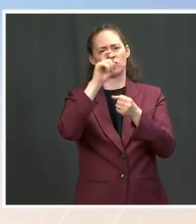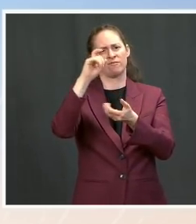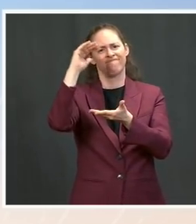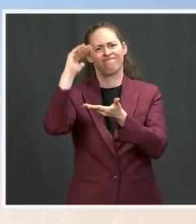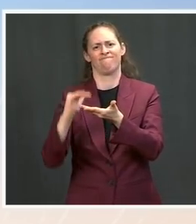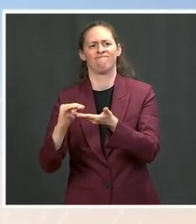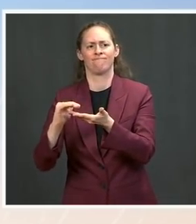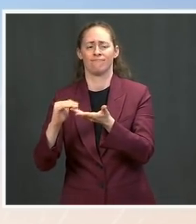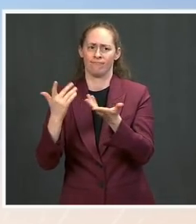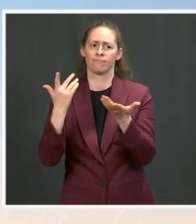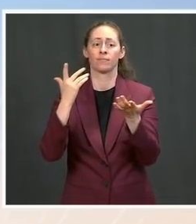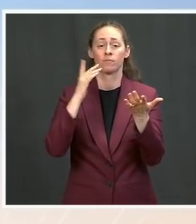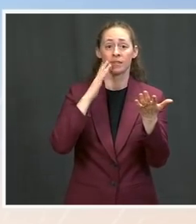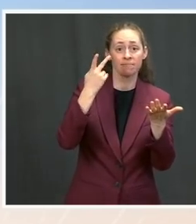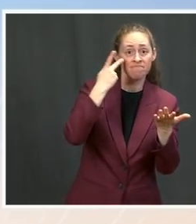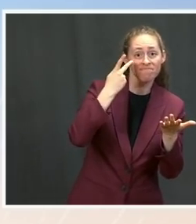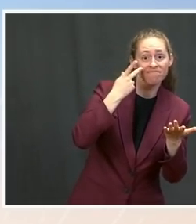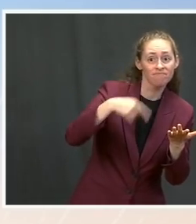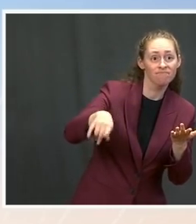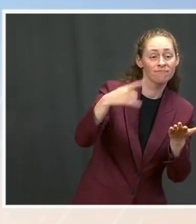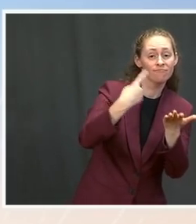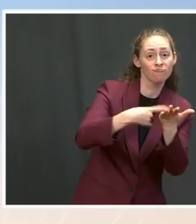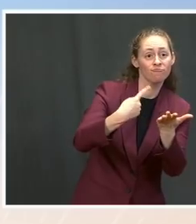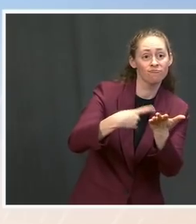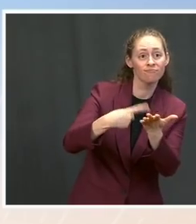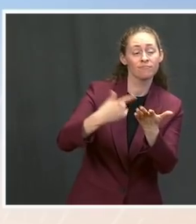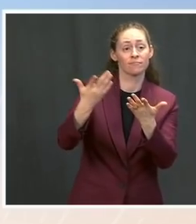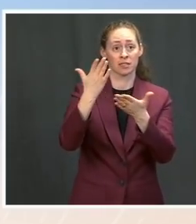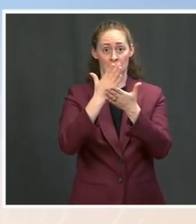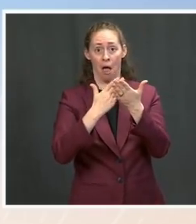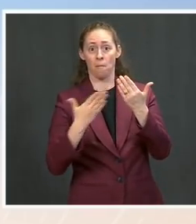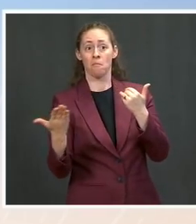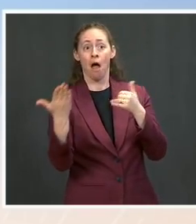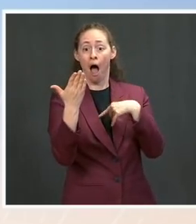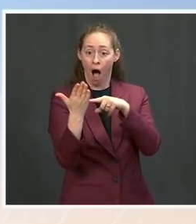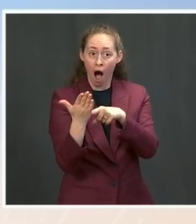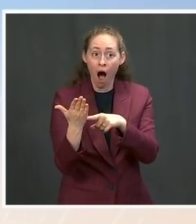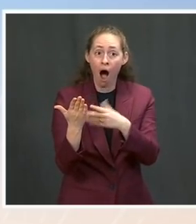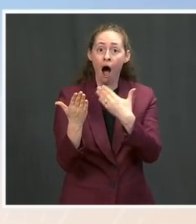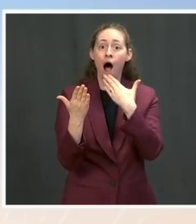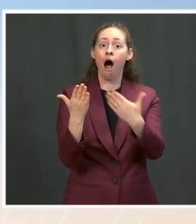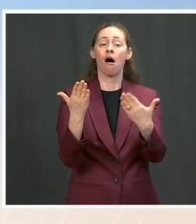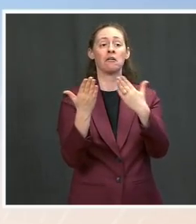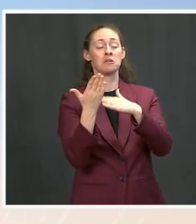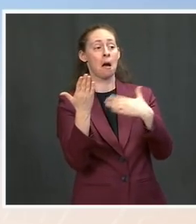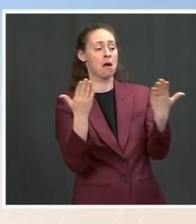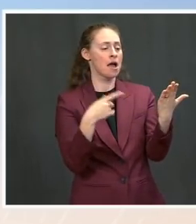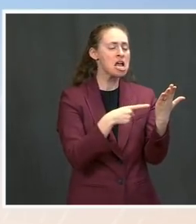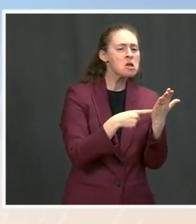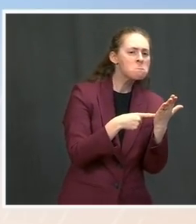We're eager to hear their proposals. Some of them have put some proposals forward. I think what we're factoring in here in the discussion